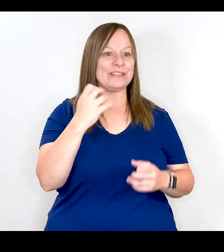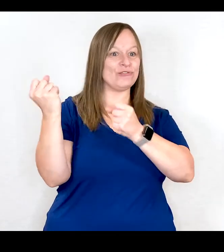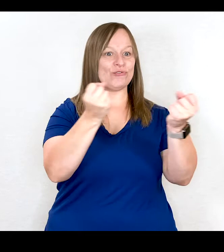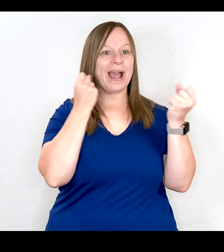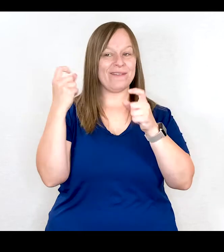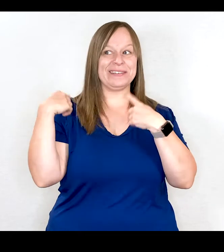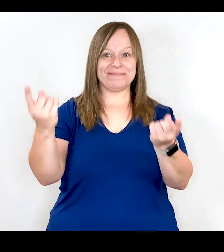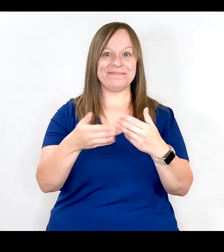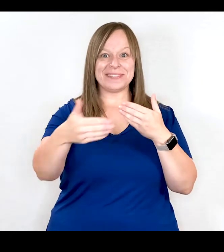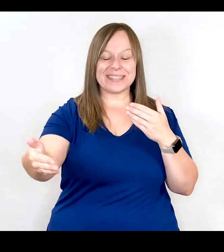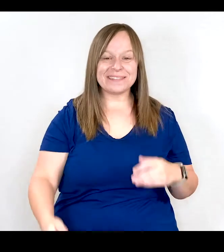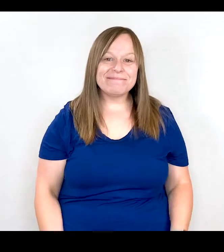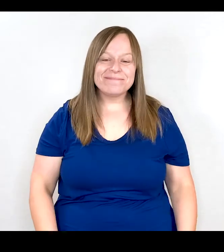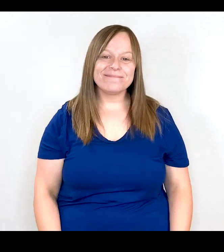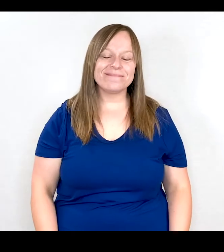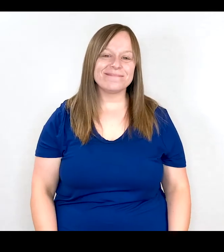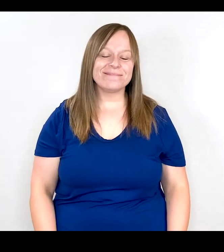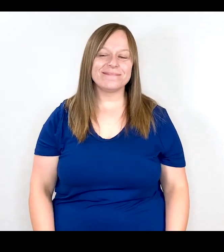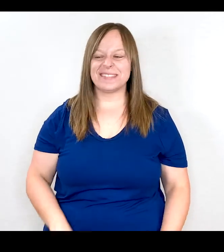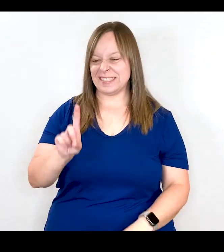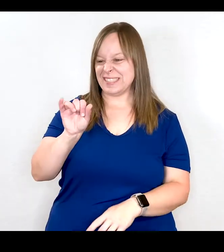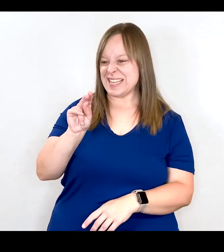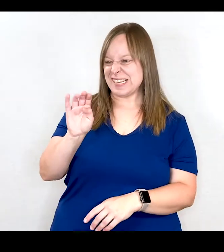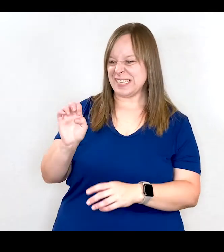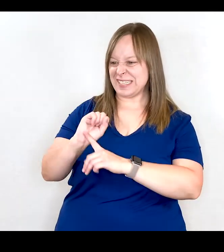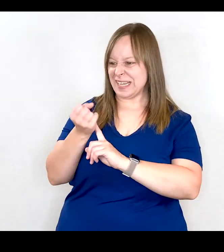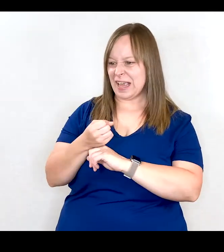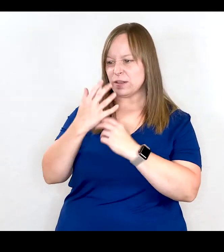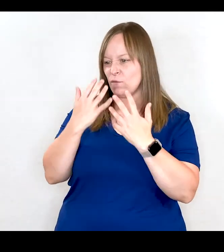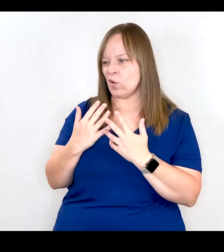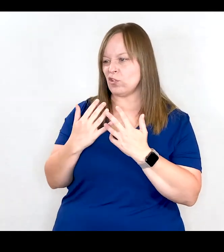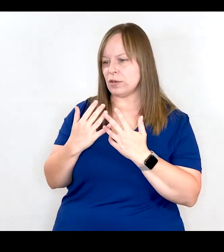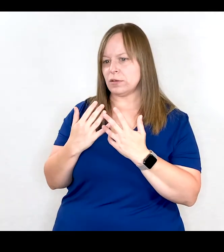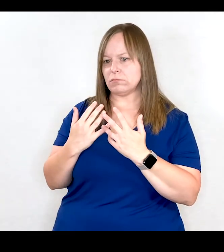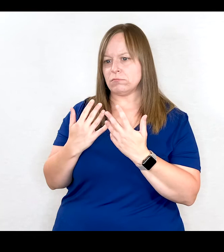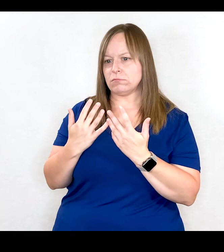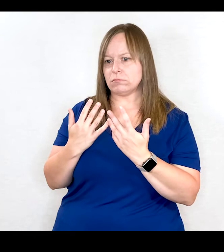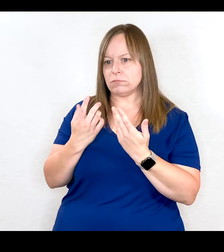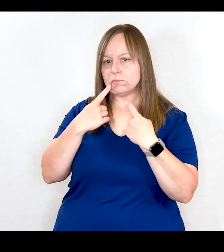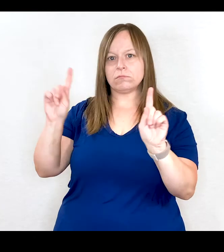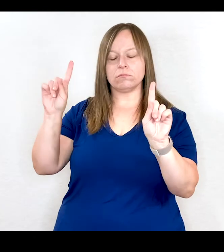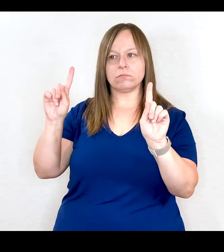And I've been driving independently, since then. Denise's case-- fortunately there was a resolution and it